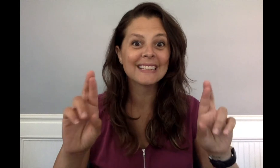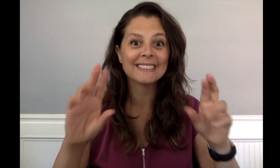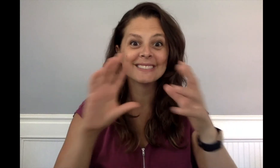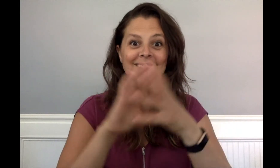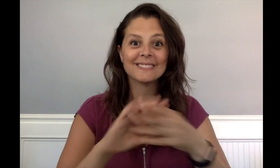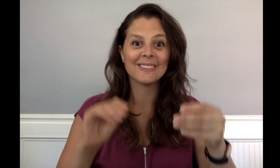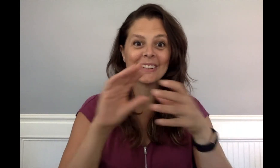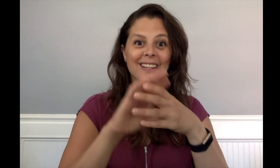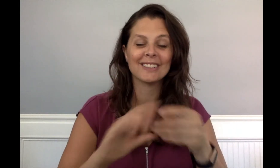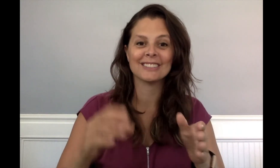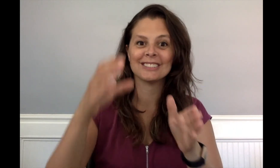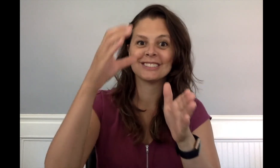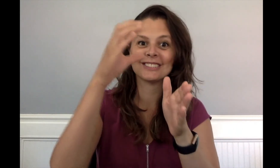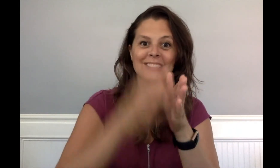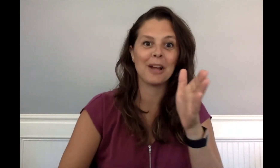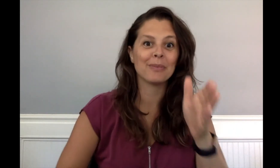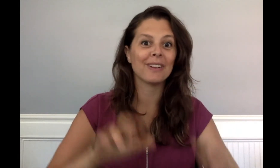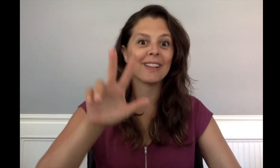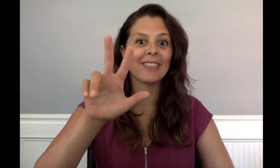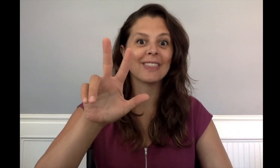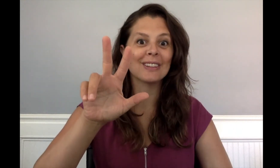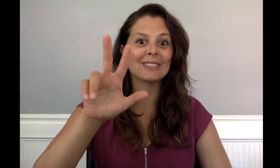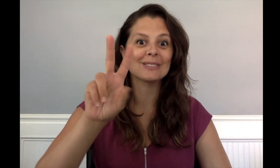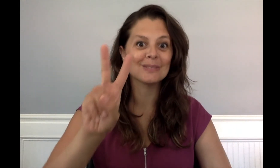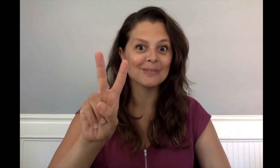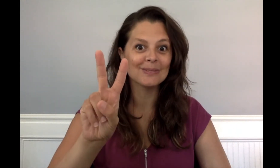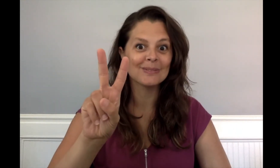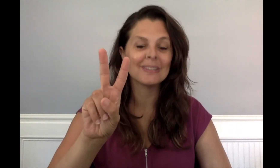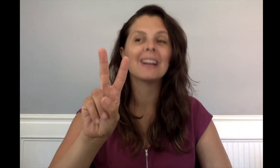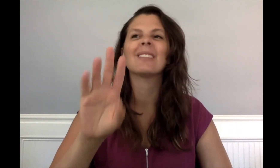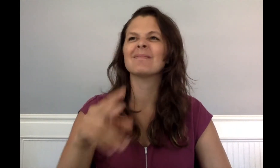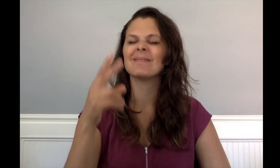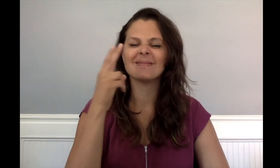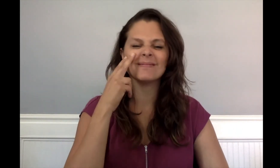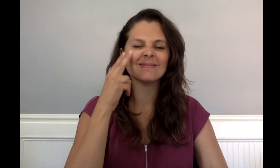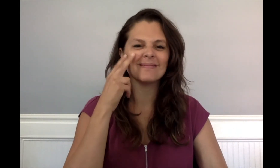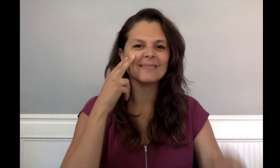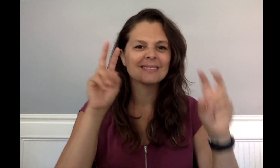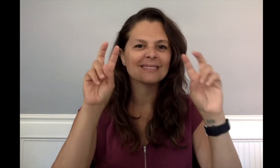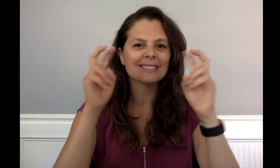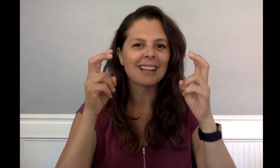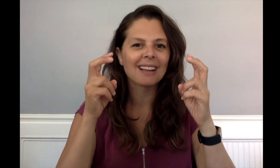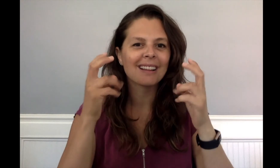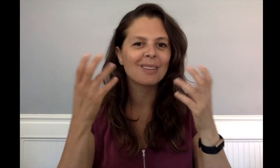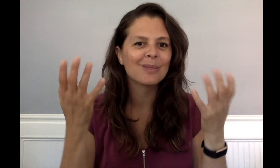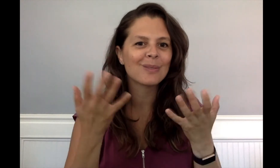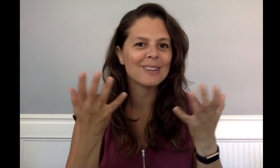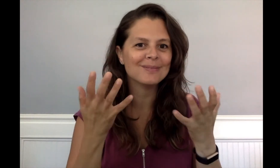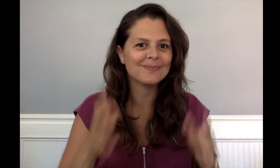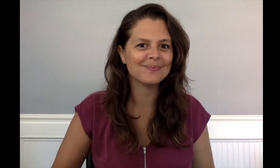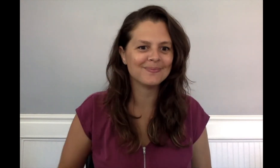Hello! Ready for Chapter 32? Let's look at the chapter title.